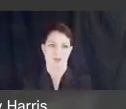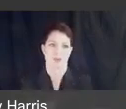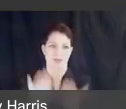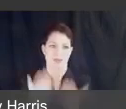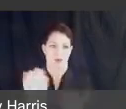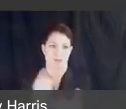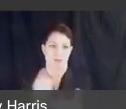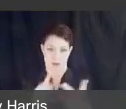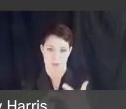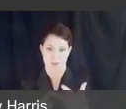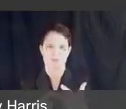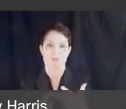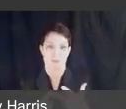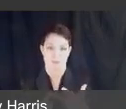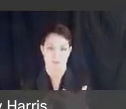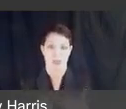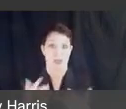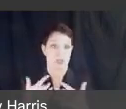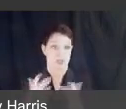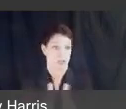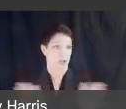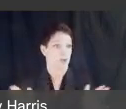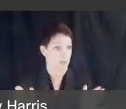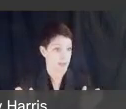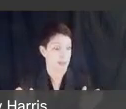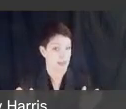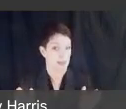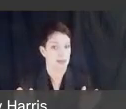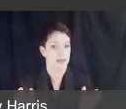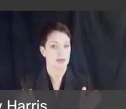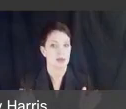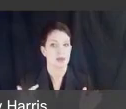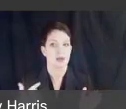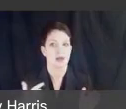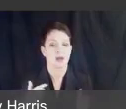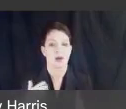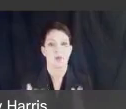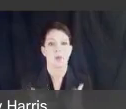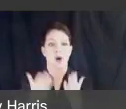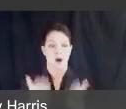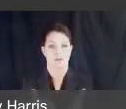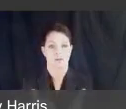[Commissioner Arkoosh] So generally speaking, we're going to move to offering 500 first